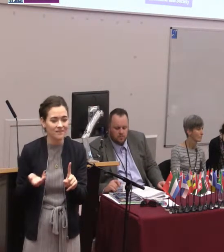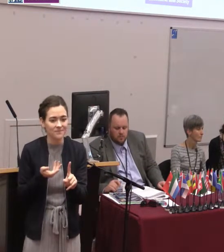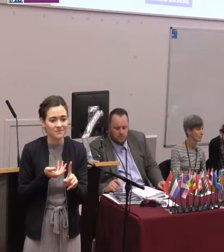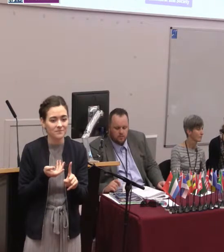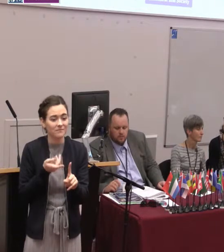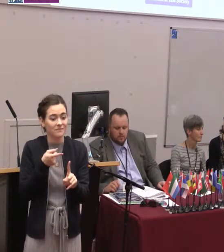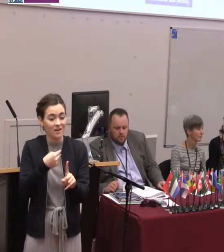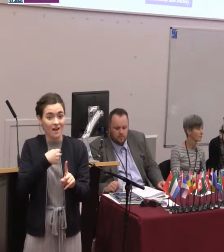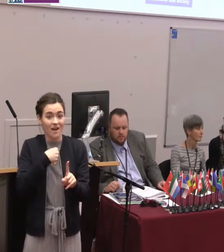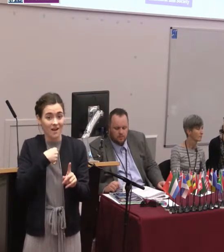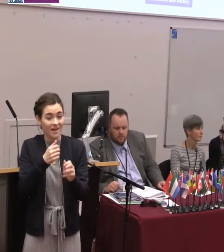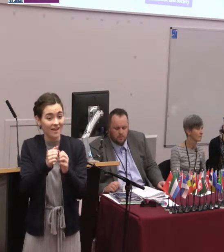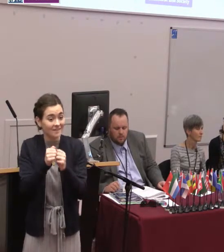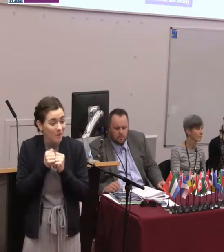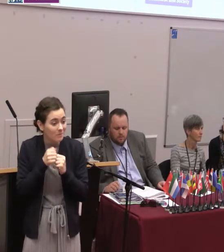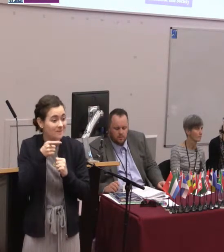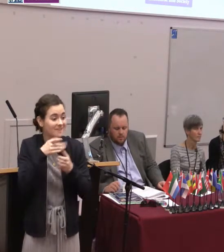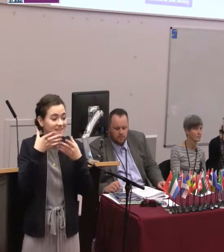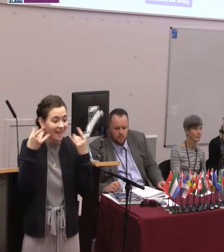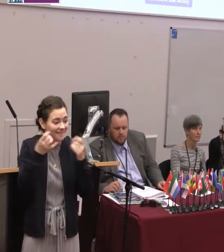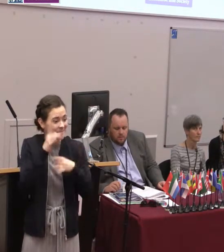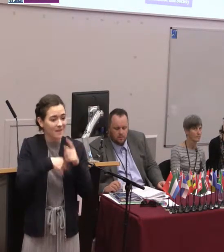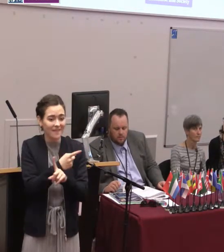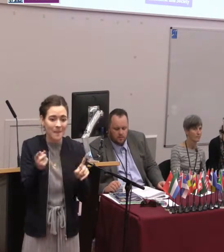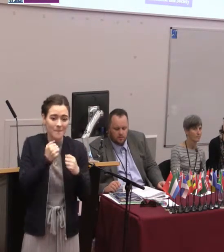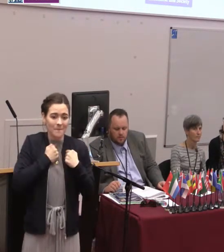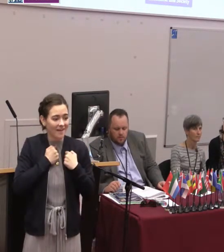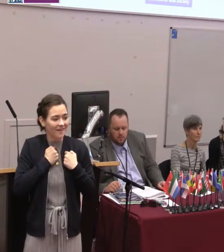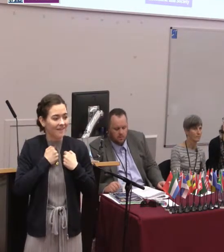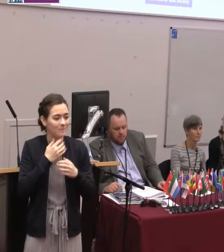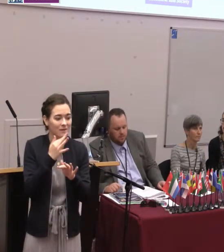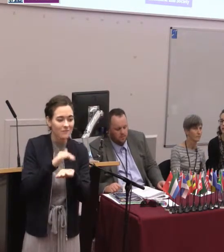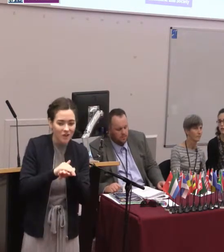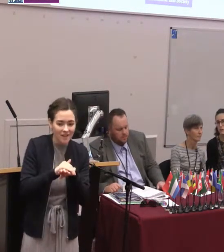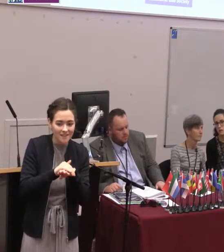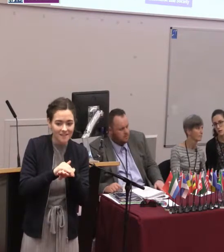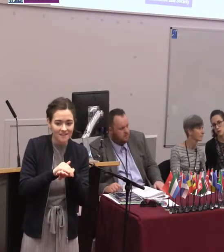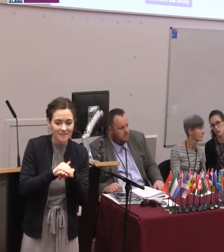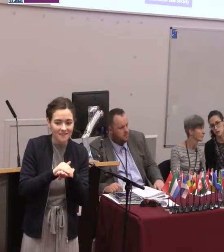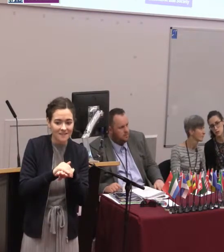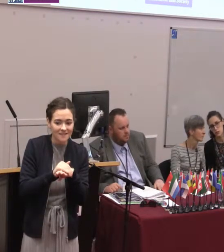I adopted cats and called them my friends. When I moved, I lost my friends.